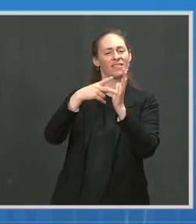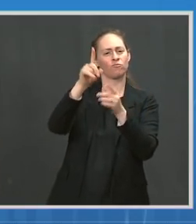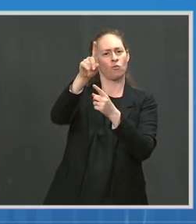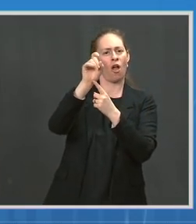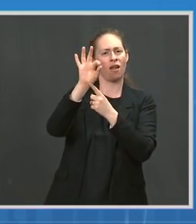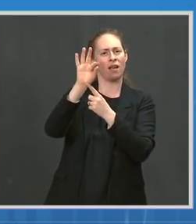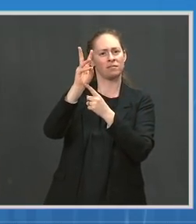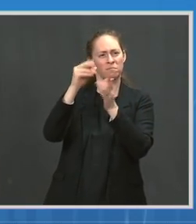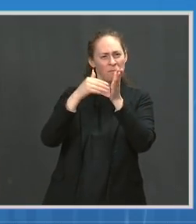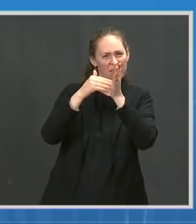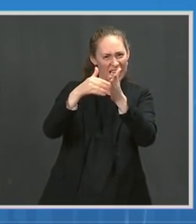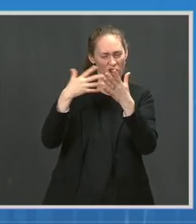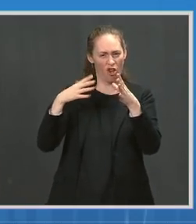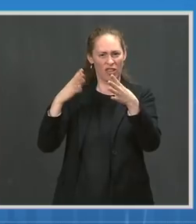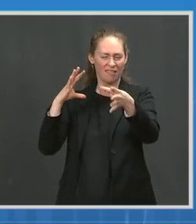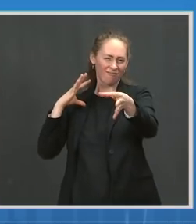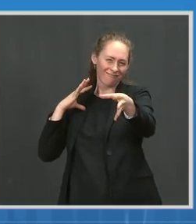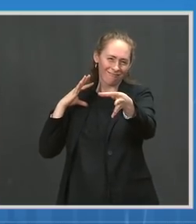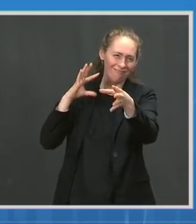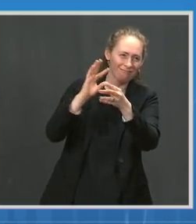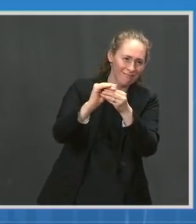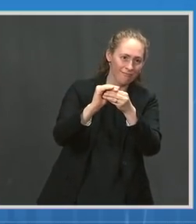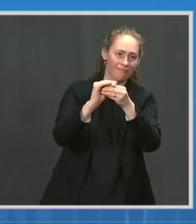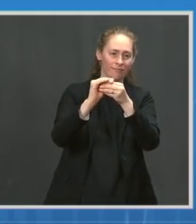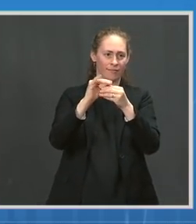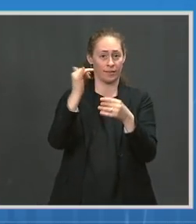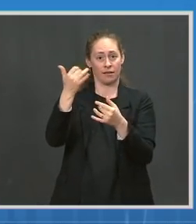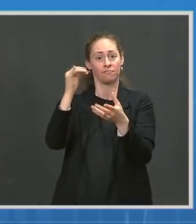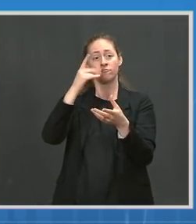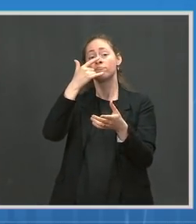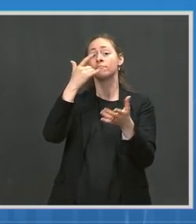96 percent of our goal in 88 days.